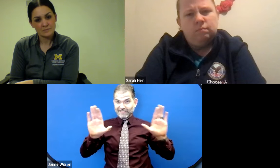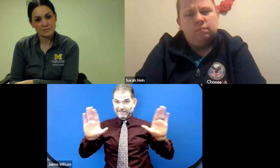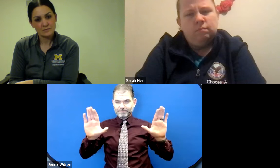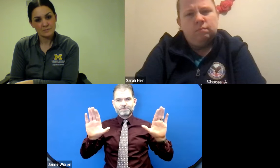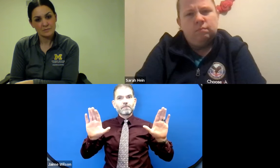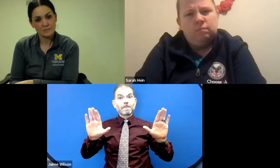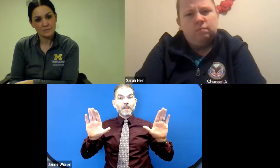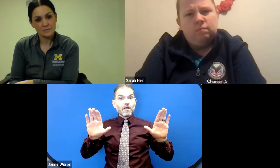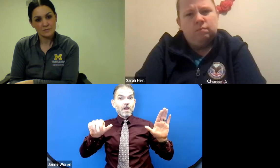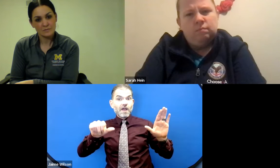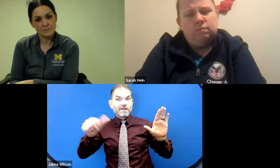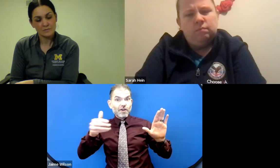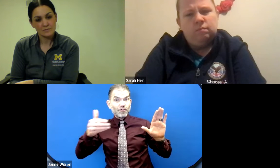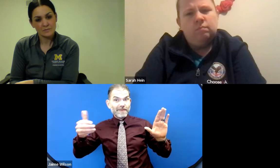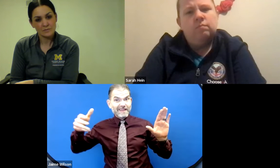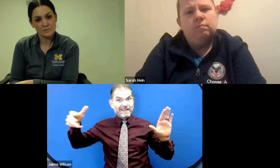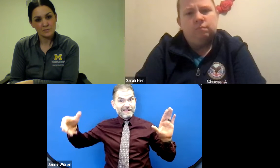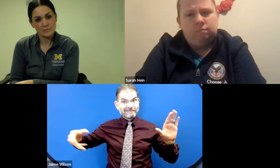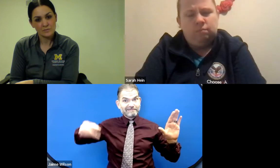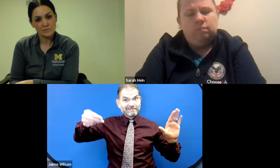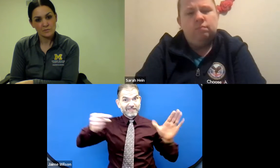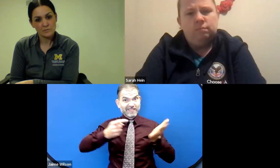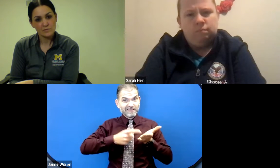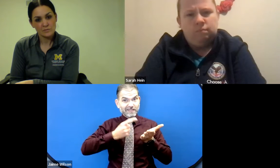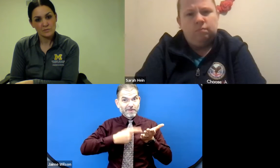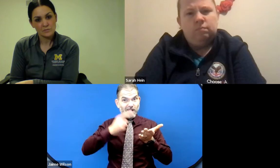ASL Interpreter: and there are differences that we have to be able to identify.